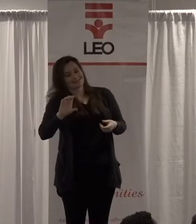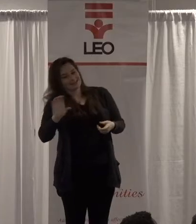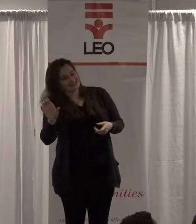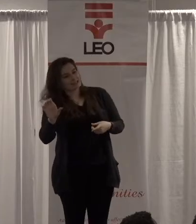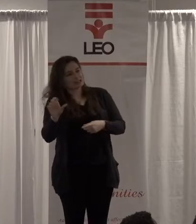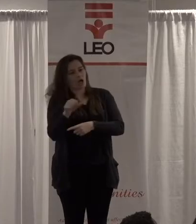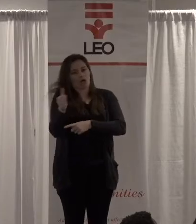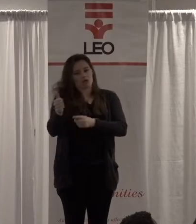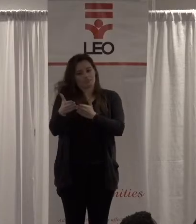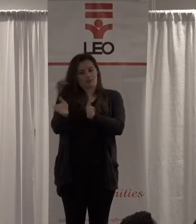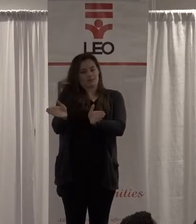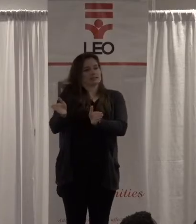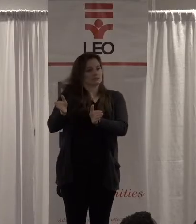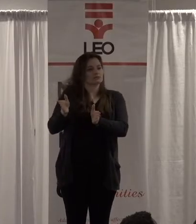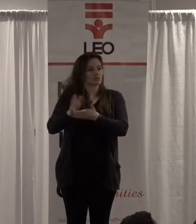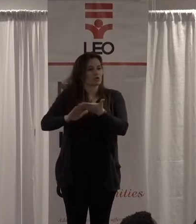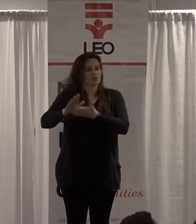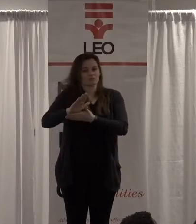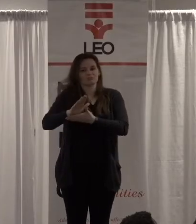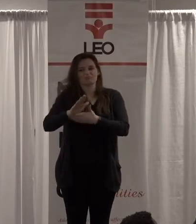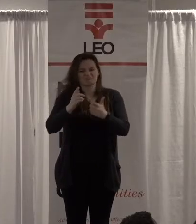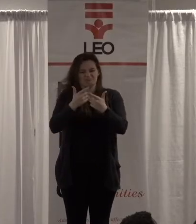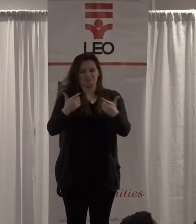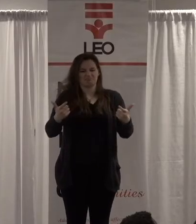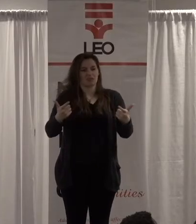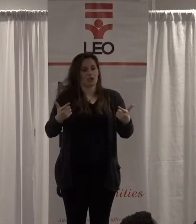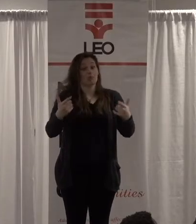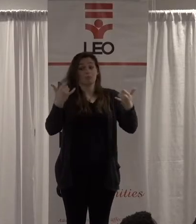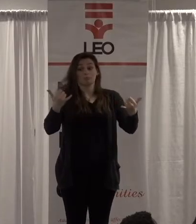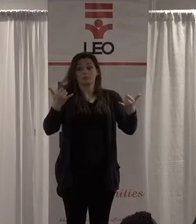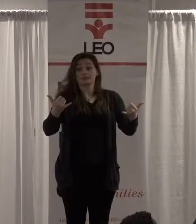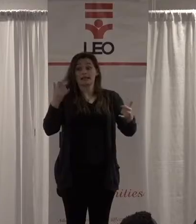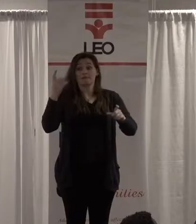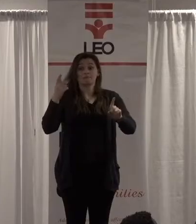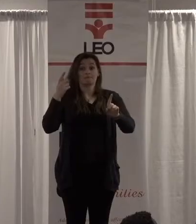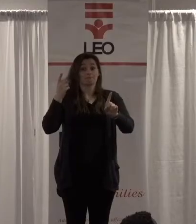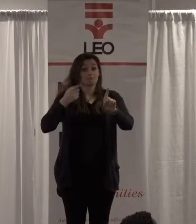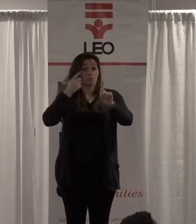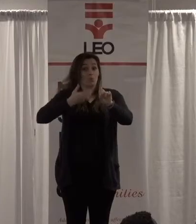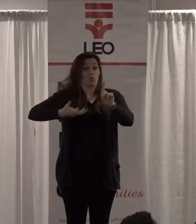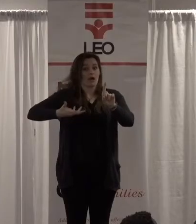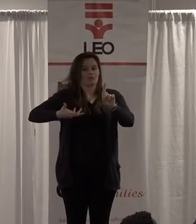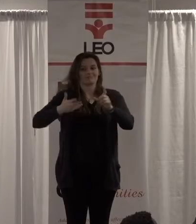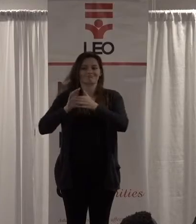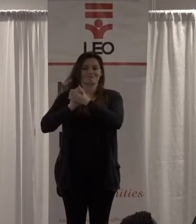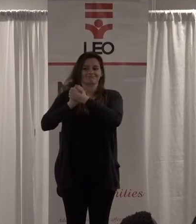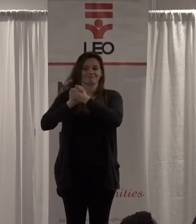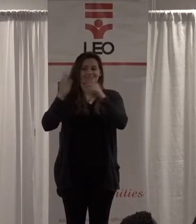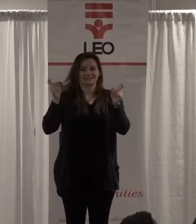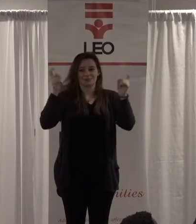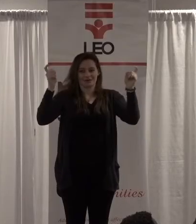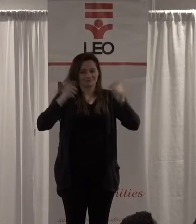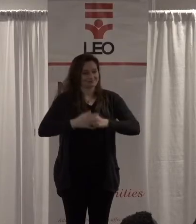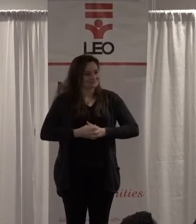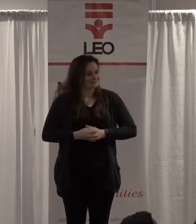BUT TODAY IS REALLY ABOUT CONGRATULATING AND CELEBRATING OUR SCHOLARSHIP RECIPIENTS. SO YOU WERE SELECTED NOT ONLY